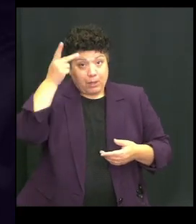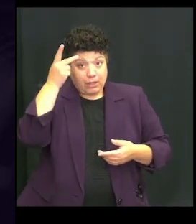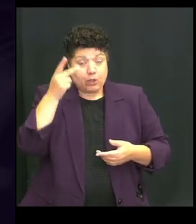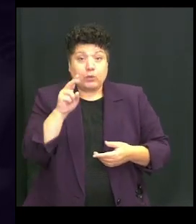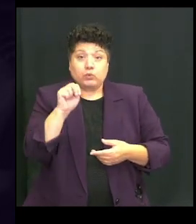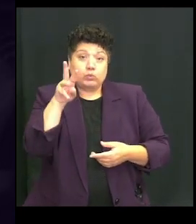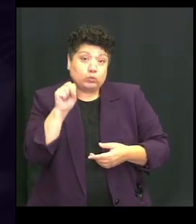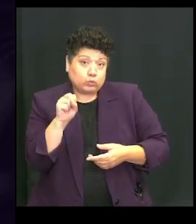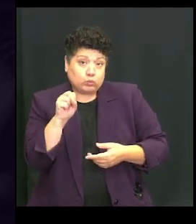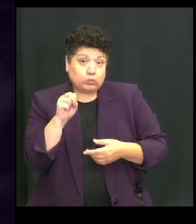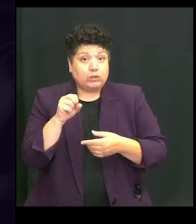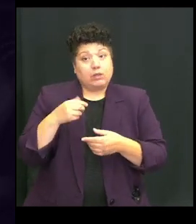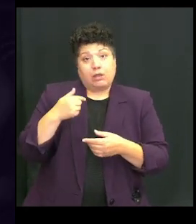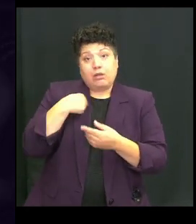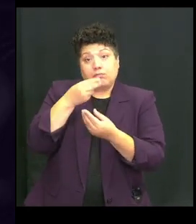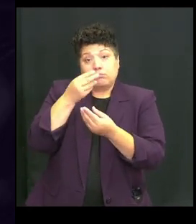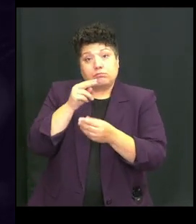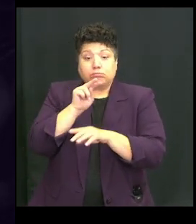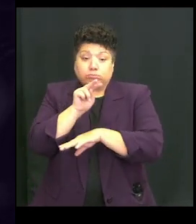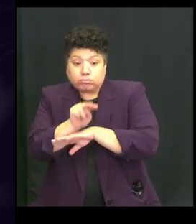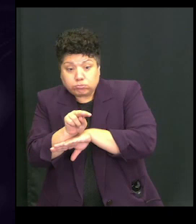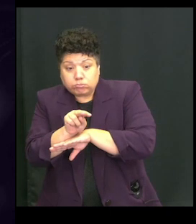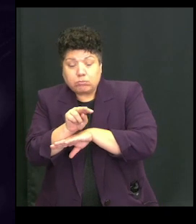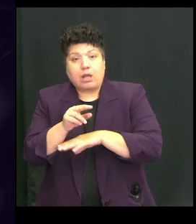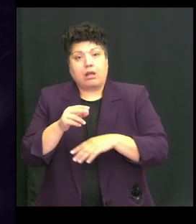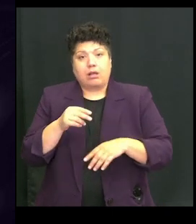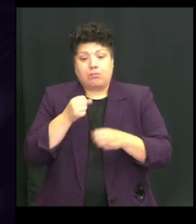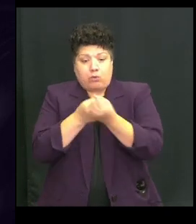they haven't meaningfully turned away from mainstream news